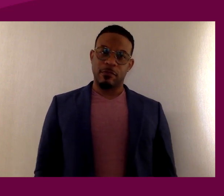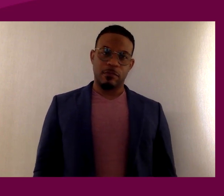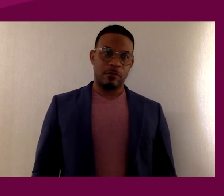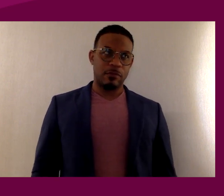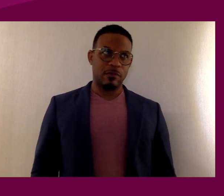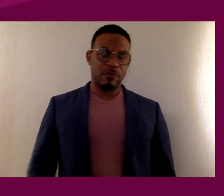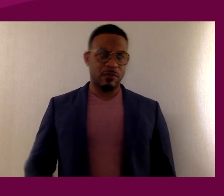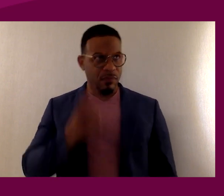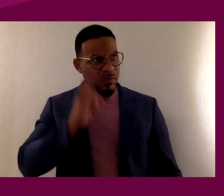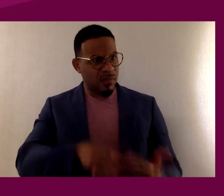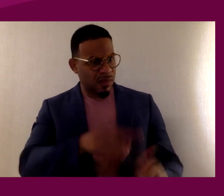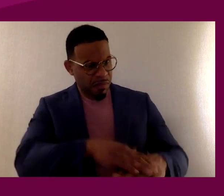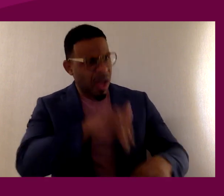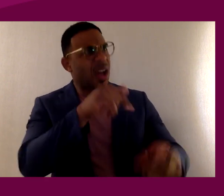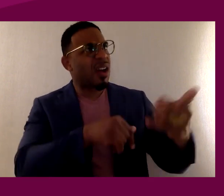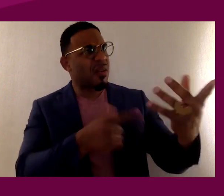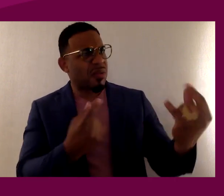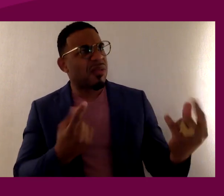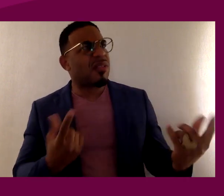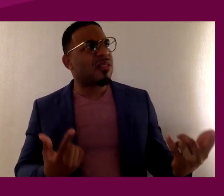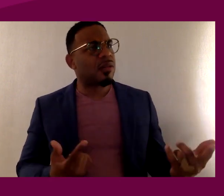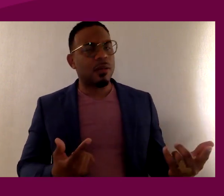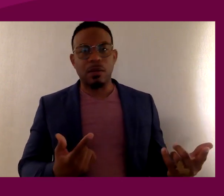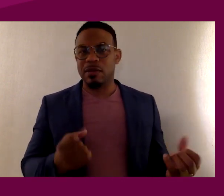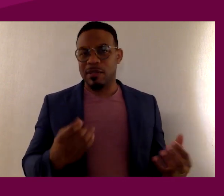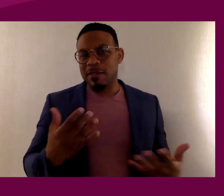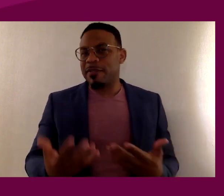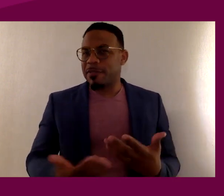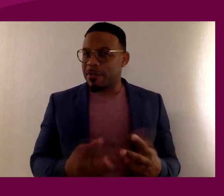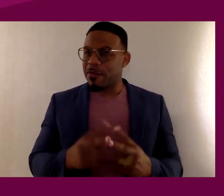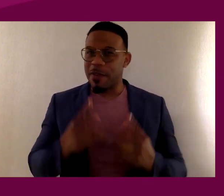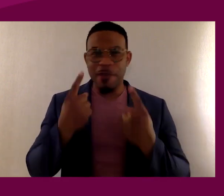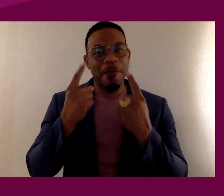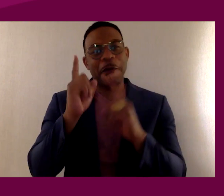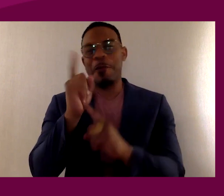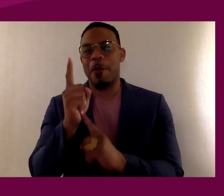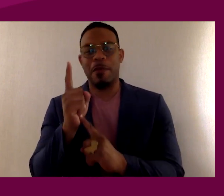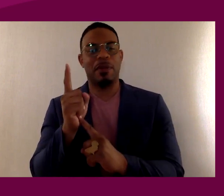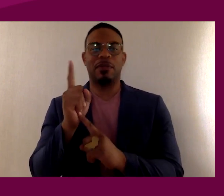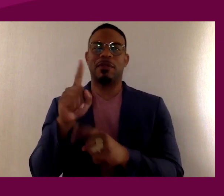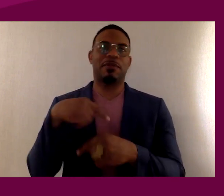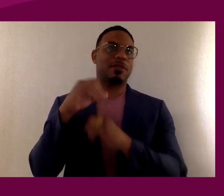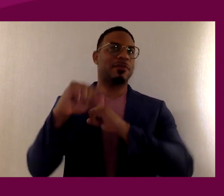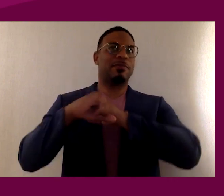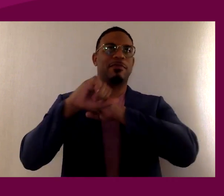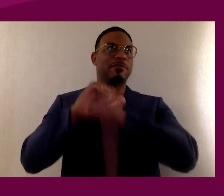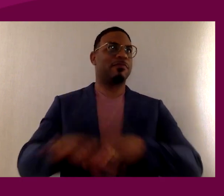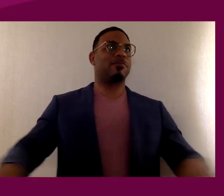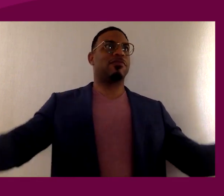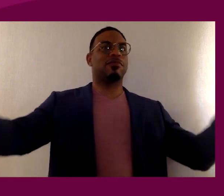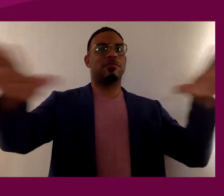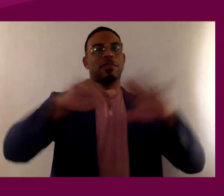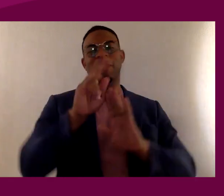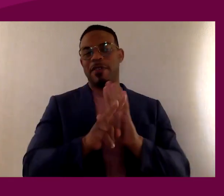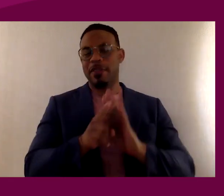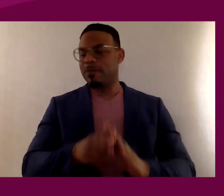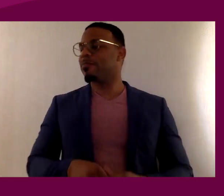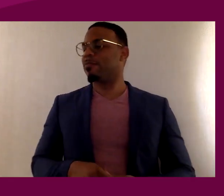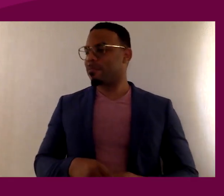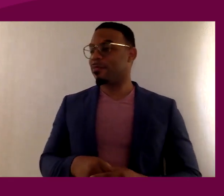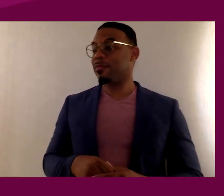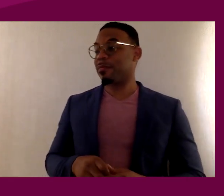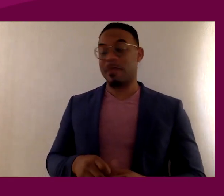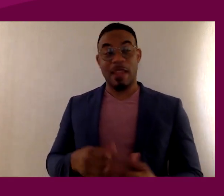finally just calls him out on it. That was a very famous moment that's been seen a lot in